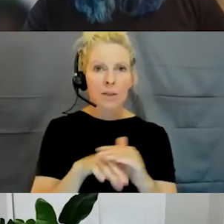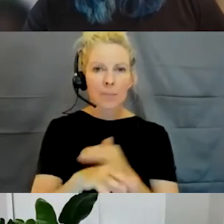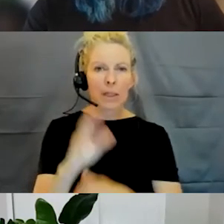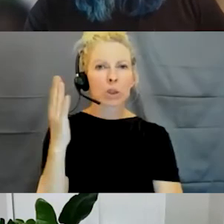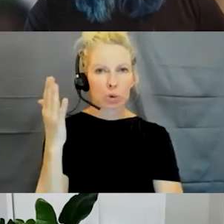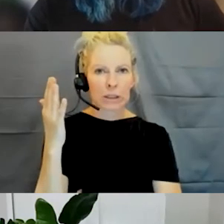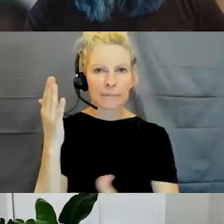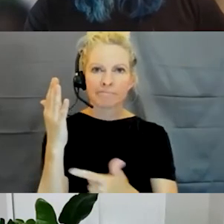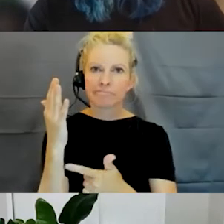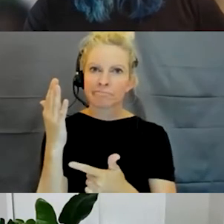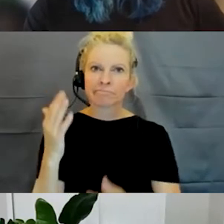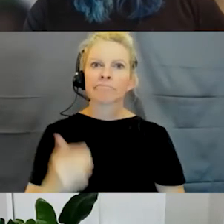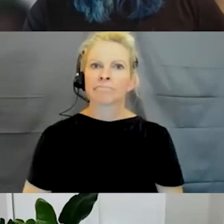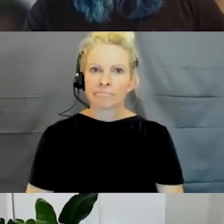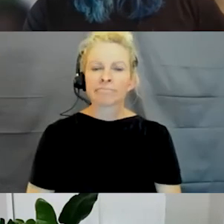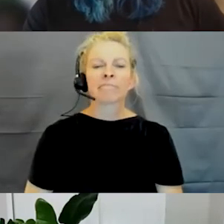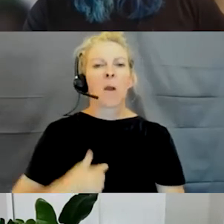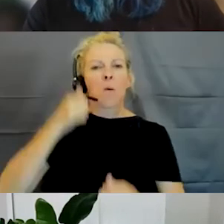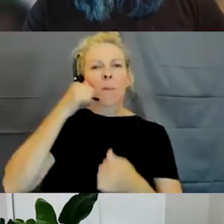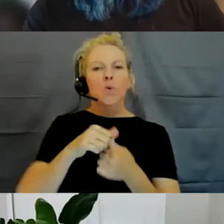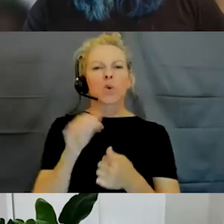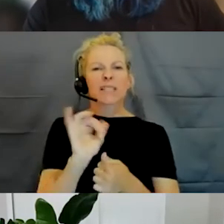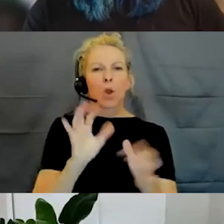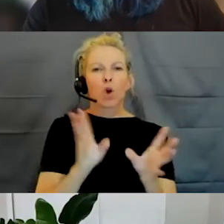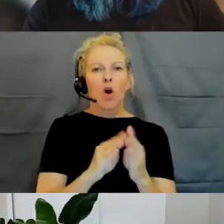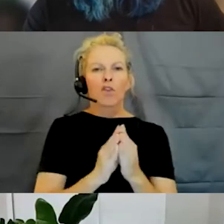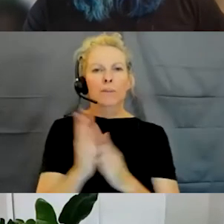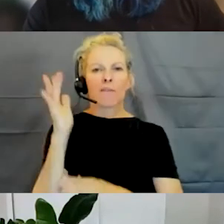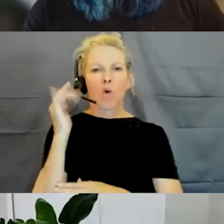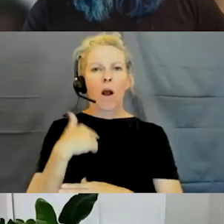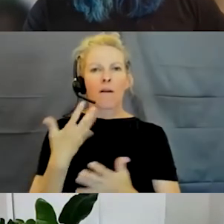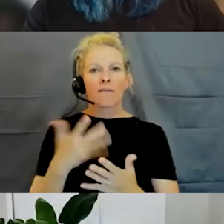I remember a conference like this, I had done some accessibility training before and I know